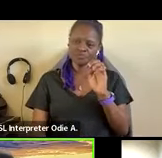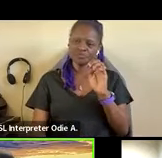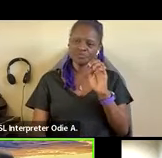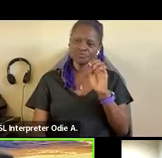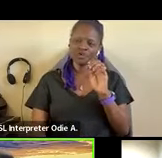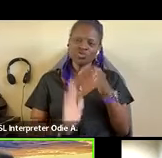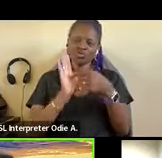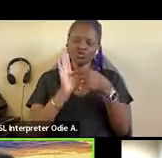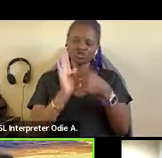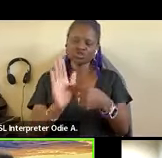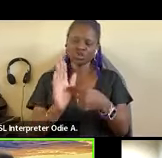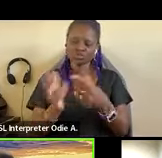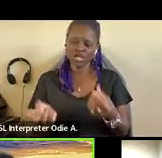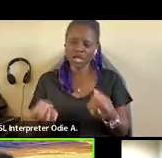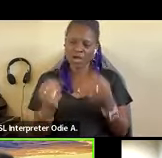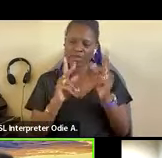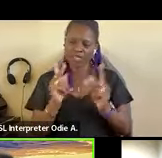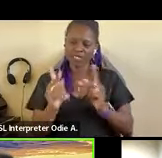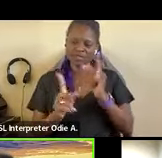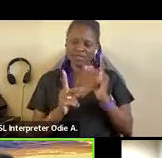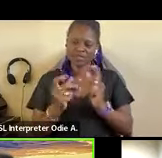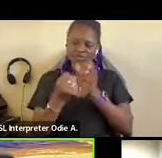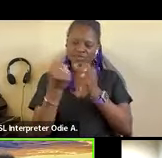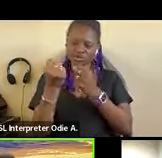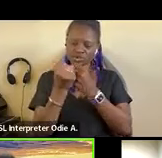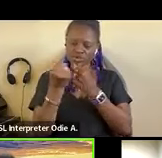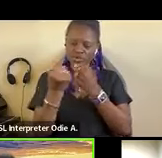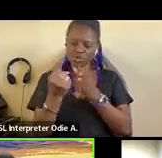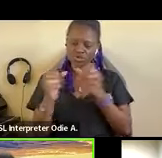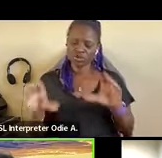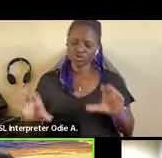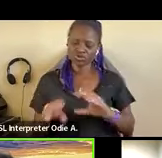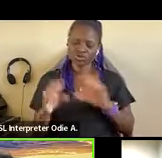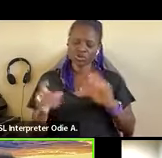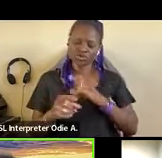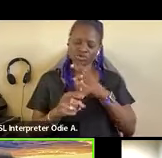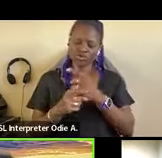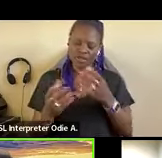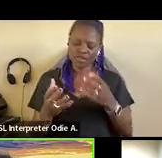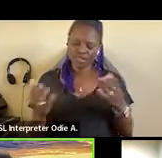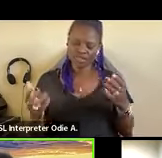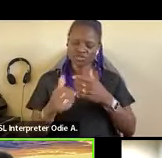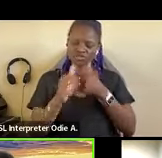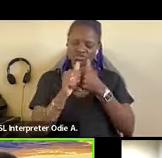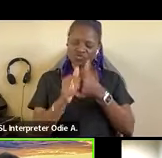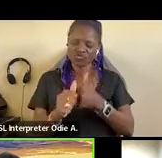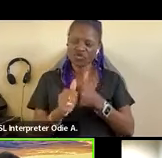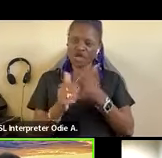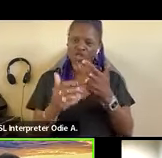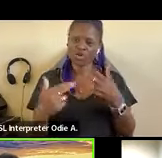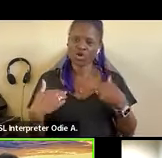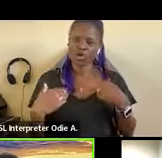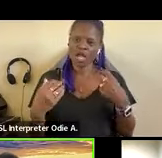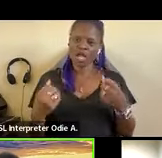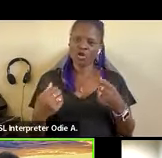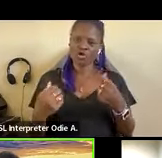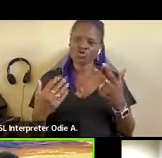willingness of our population to do the right thing and to get vaccinated, to follow health recommendations, and to get tested.